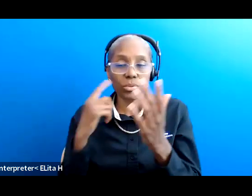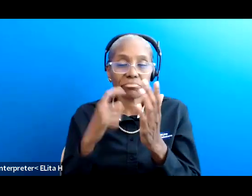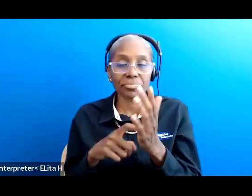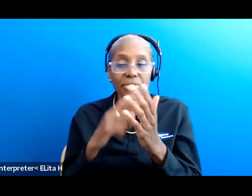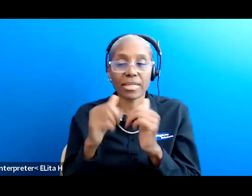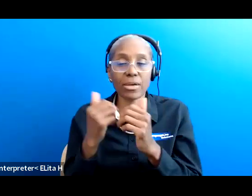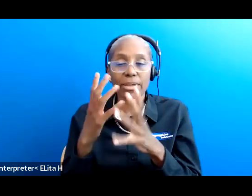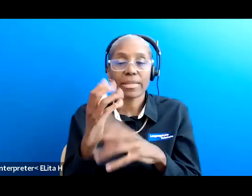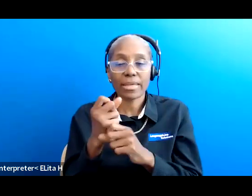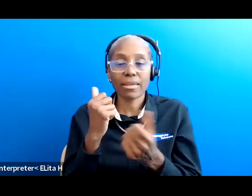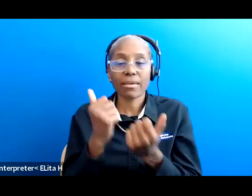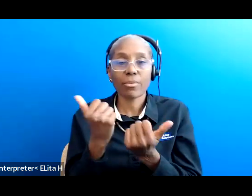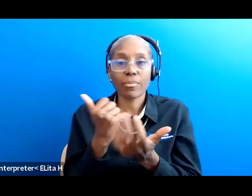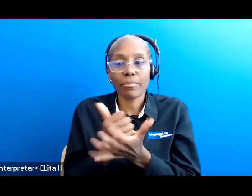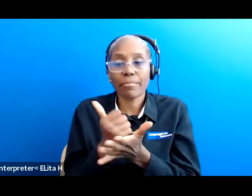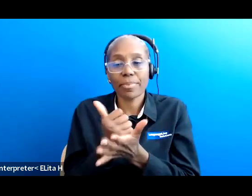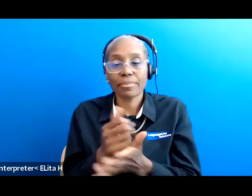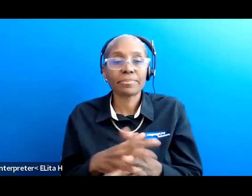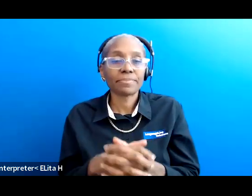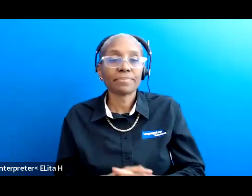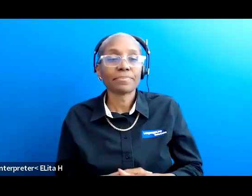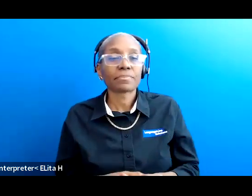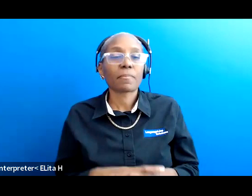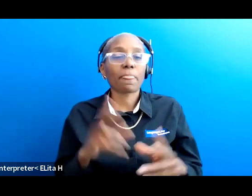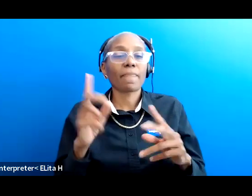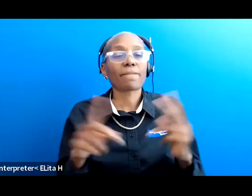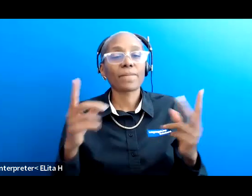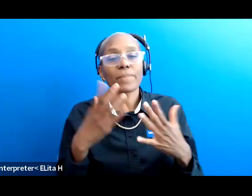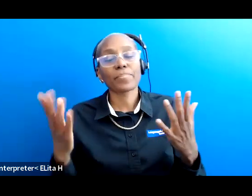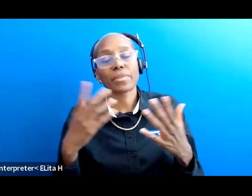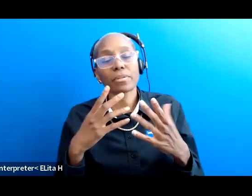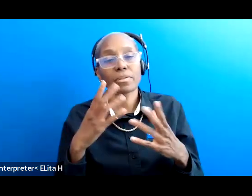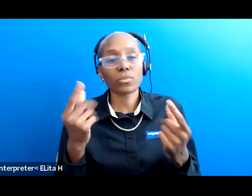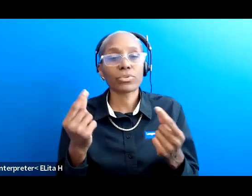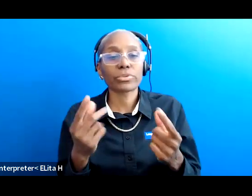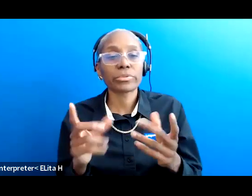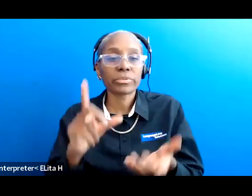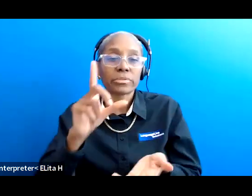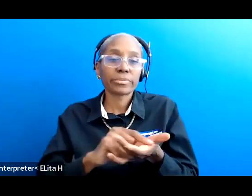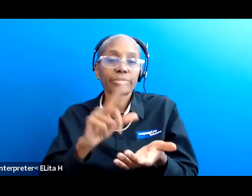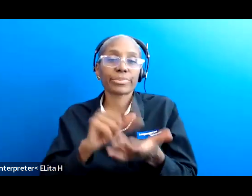This is very important. One of the things that you might want to do is to print off from